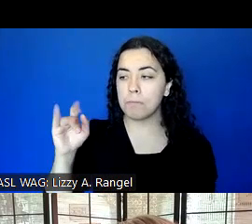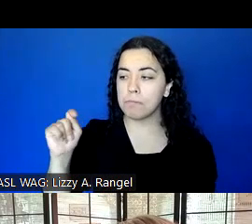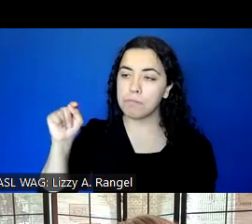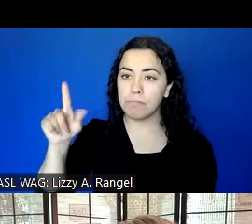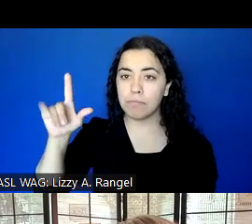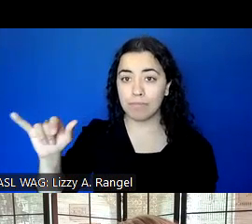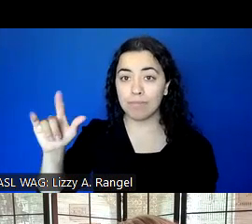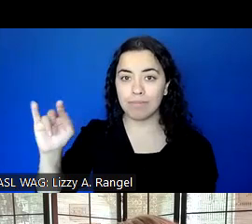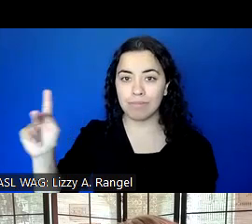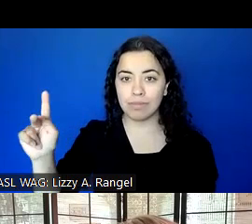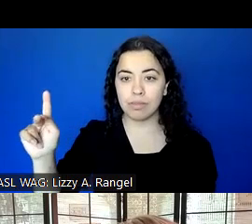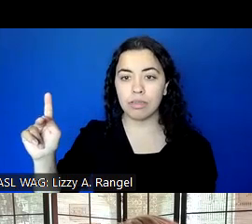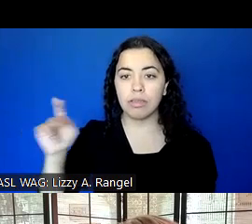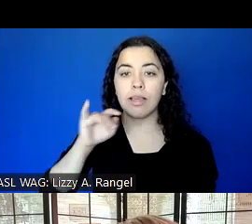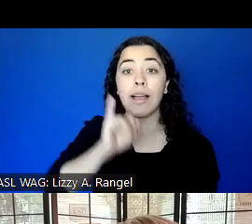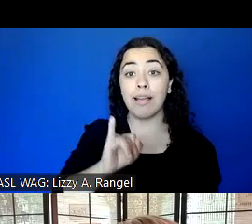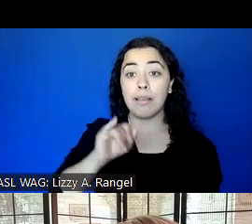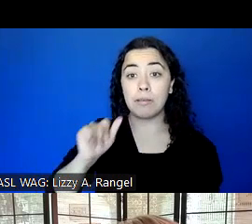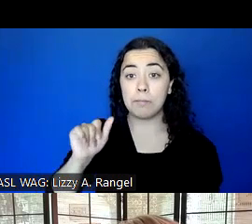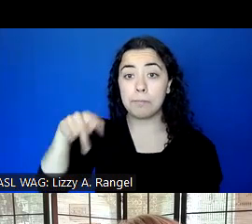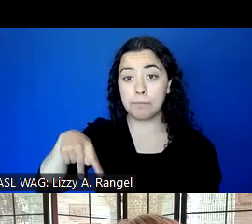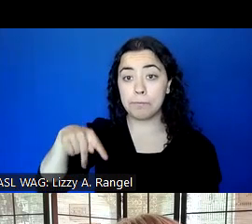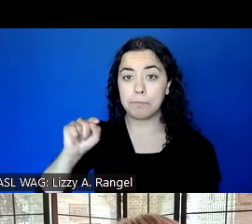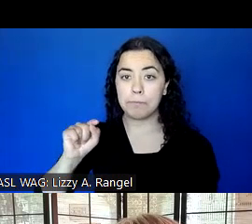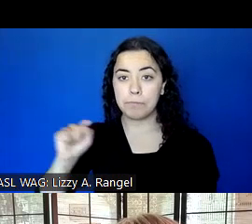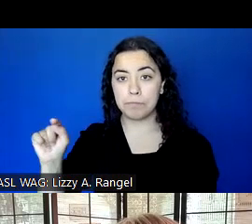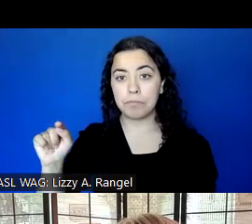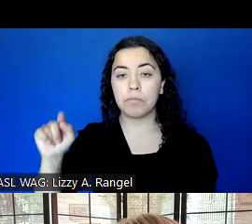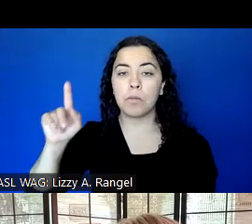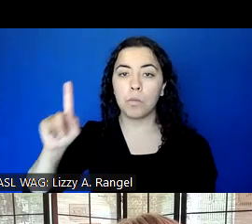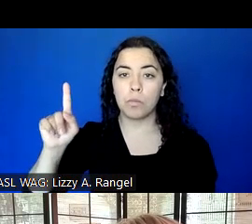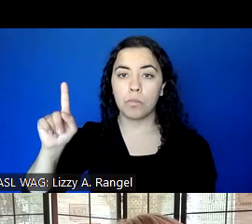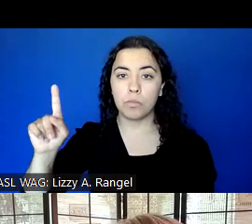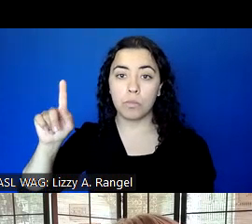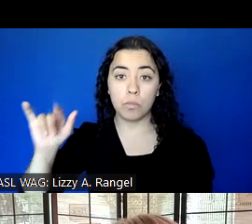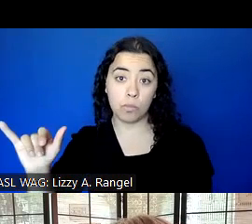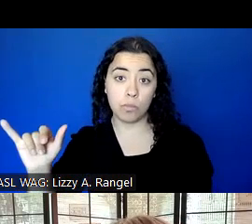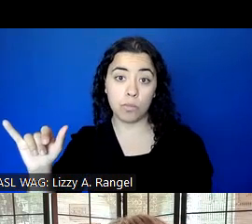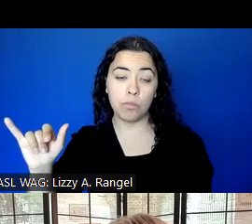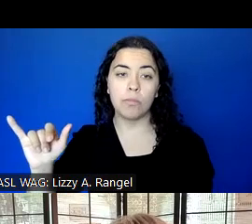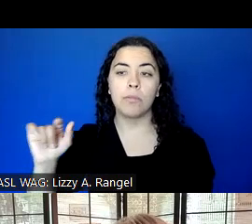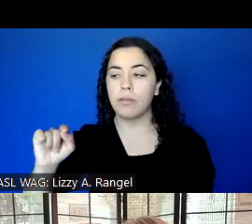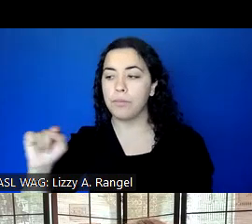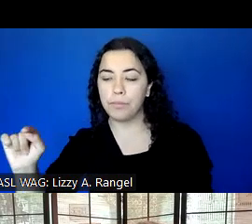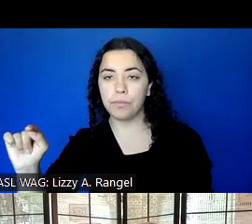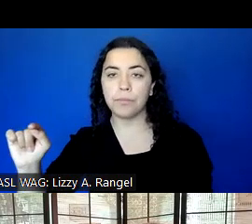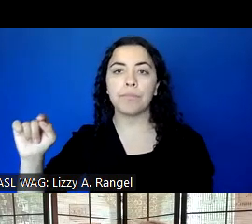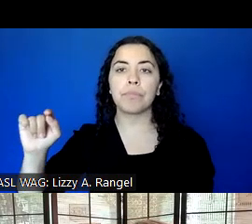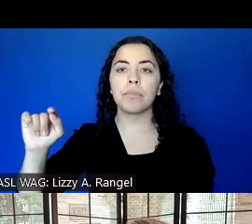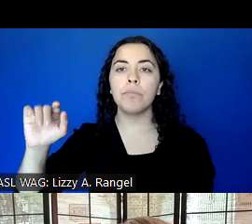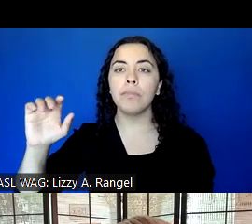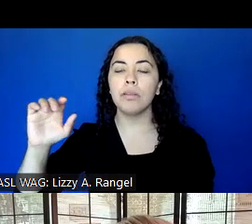of. Those links were shared in the Chat window. There are images in my slides. Most of them are